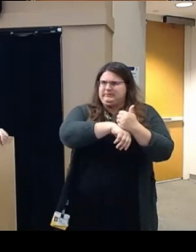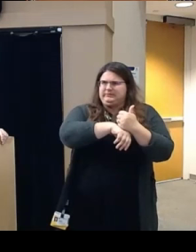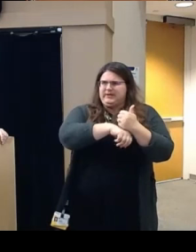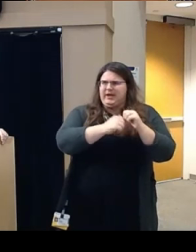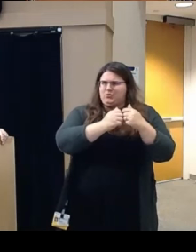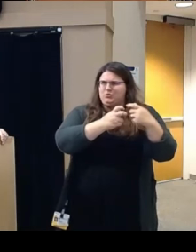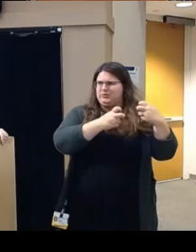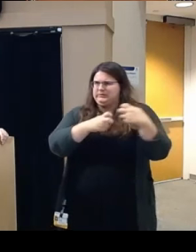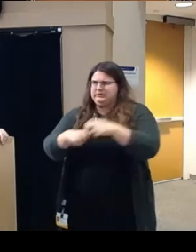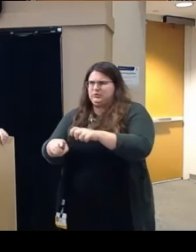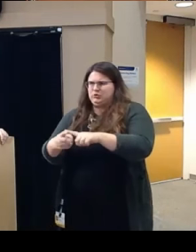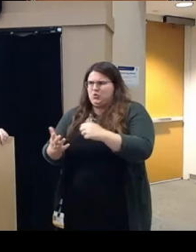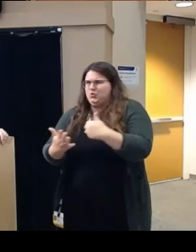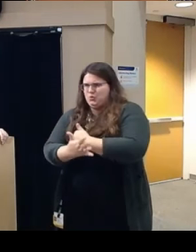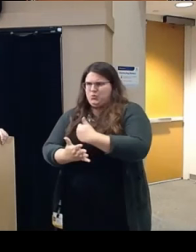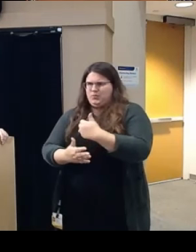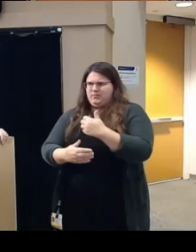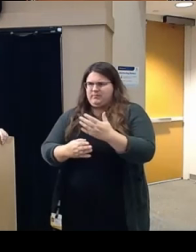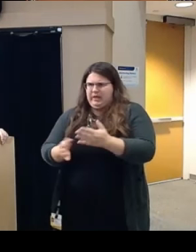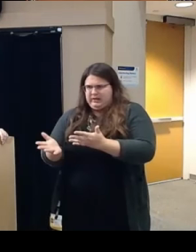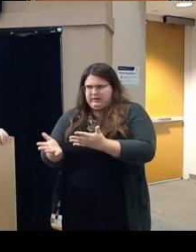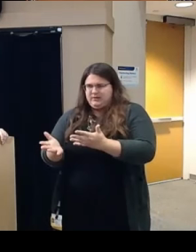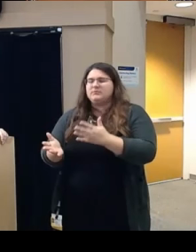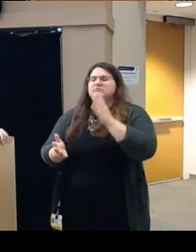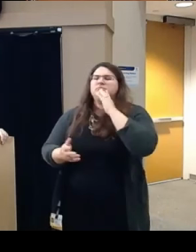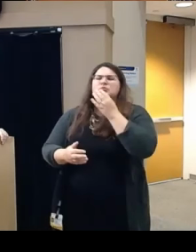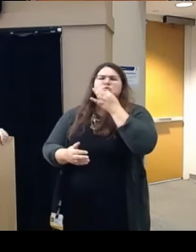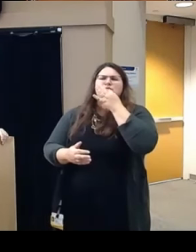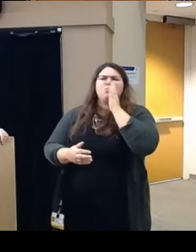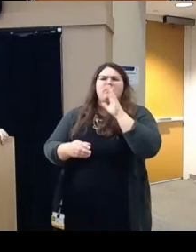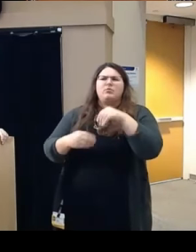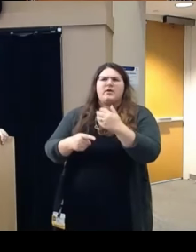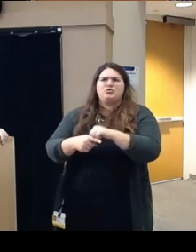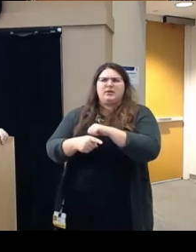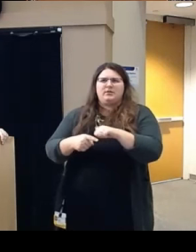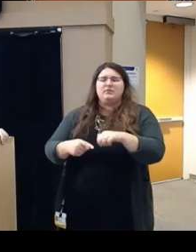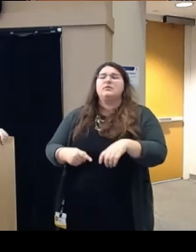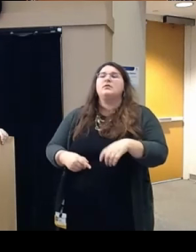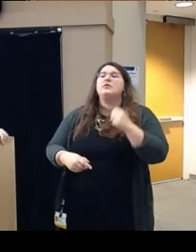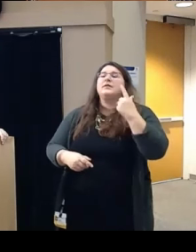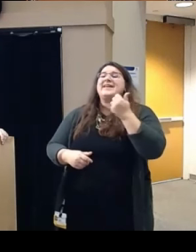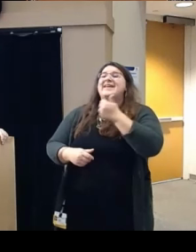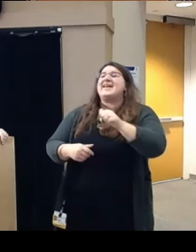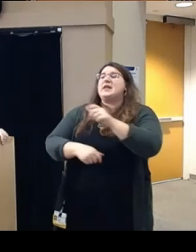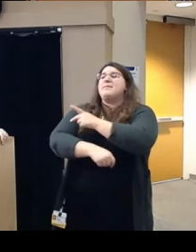that's coming but across Services any new patient admitted to that service after November 12th will